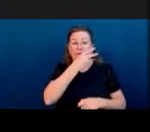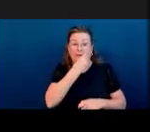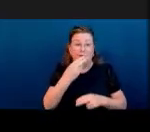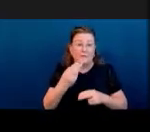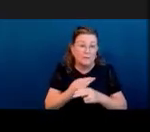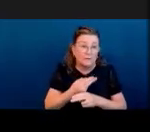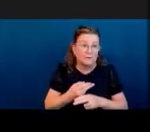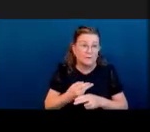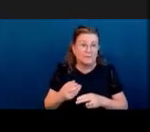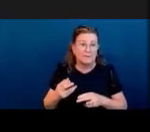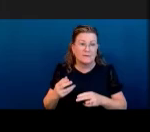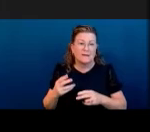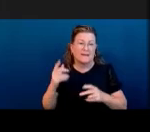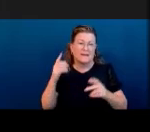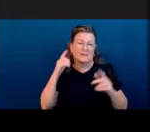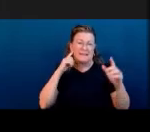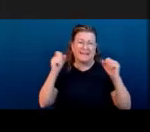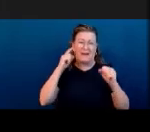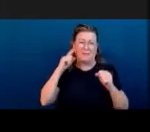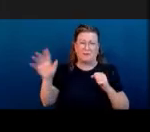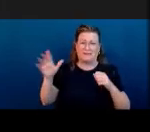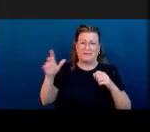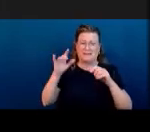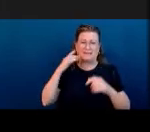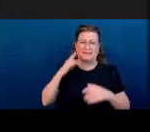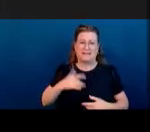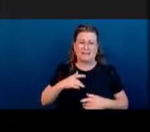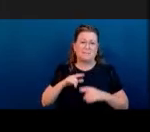though it was a little loud for his sensory system, and that was